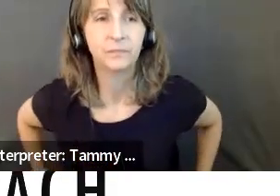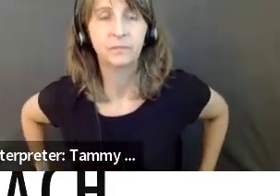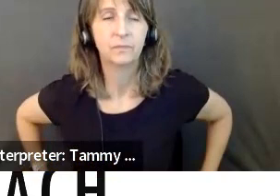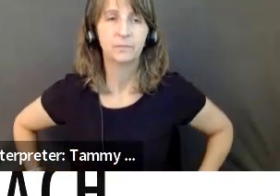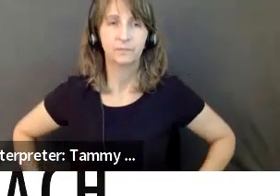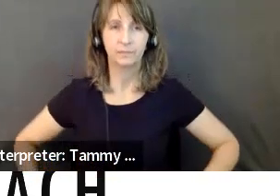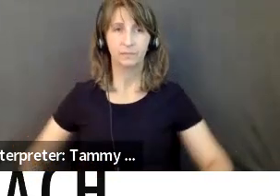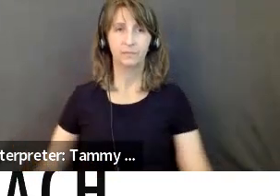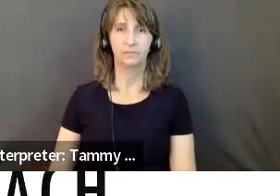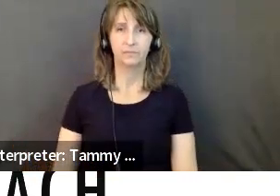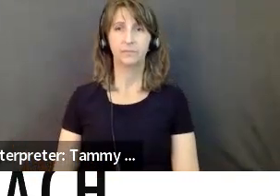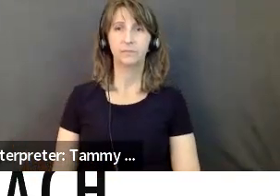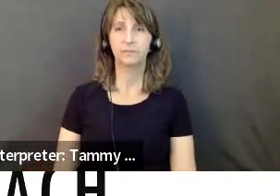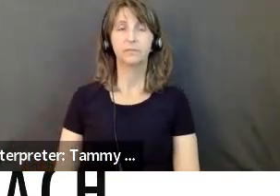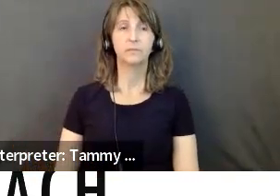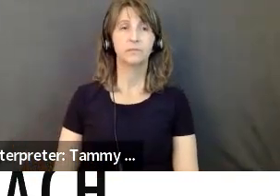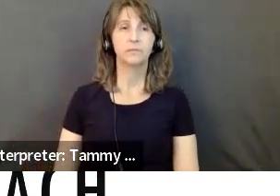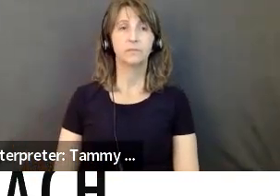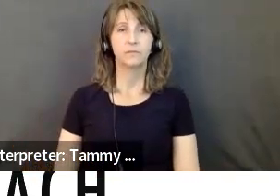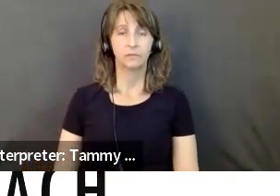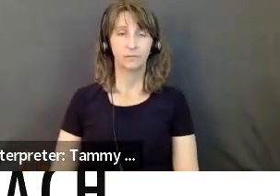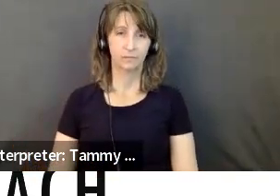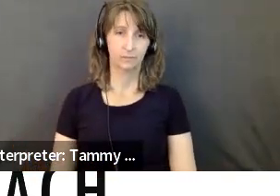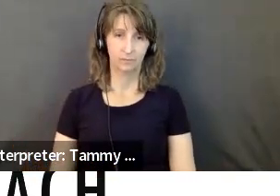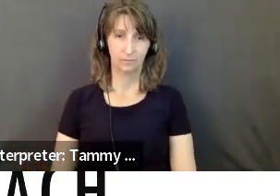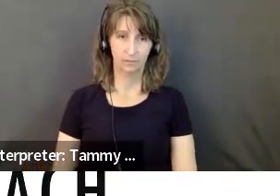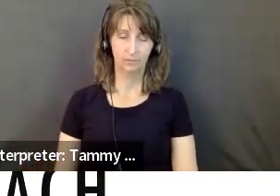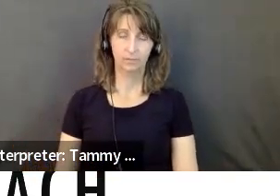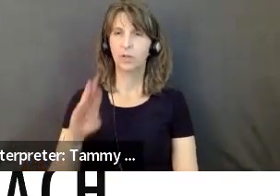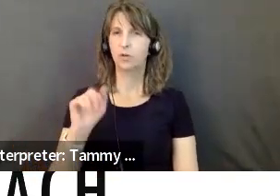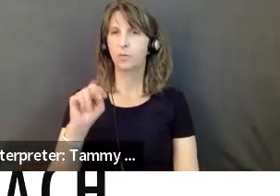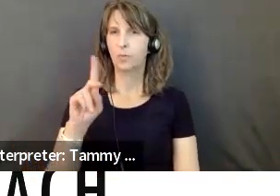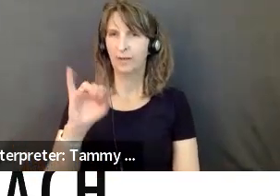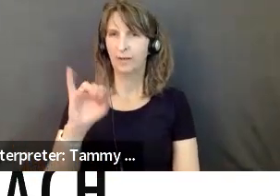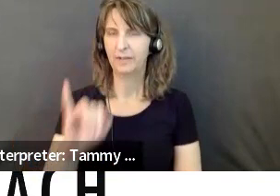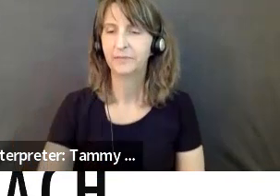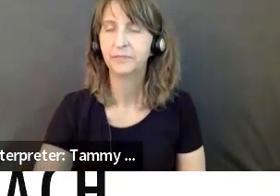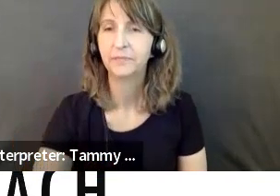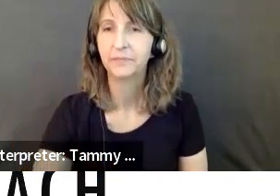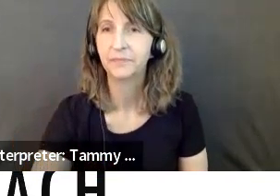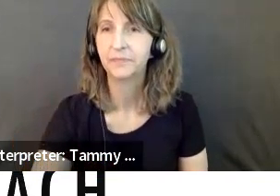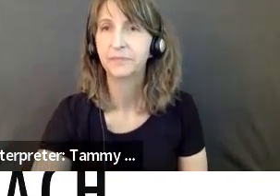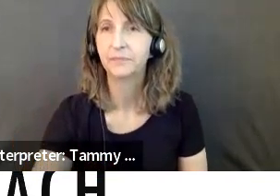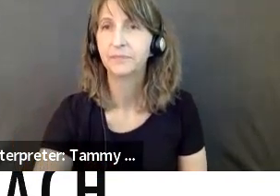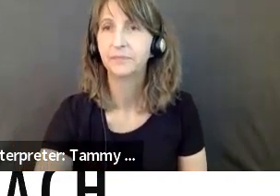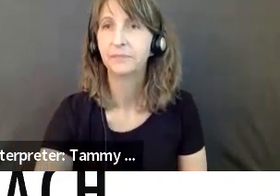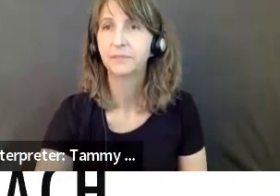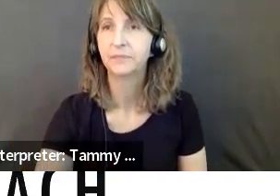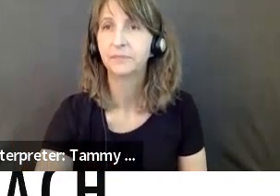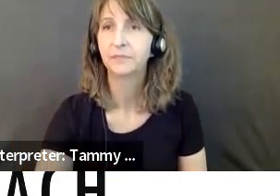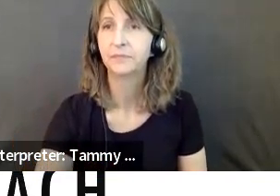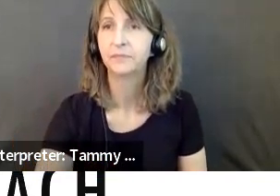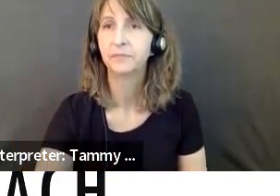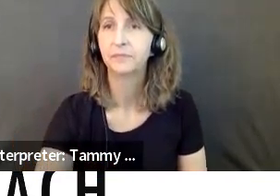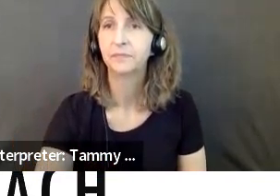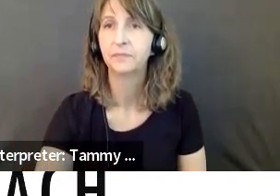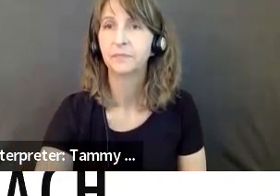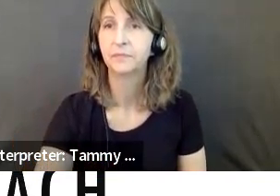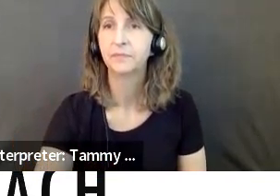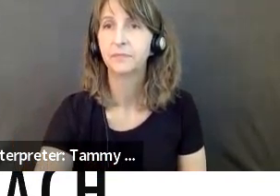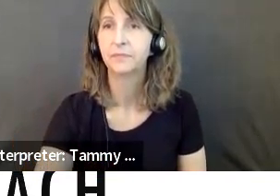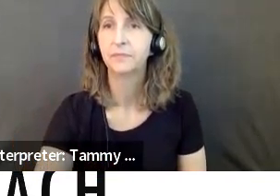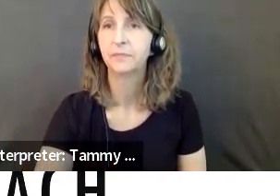So kind of continuing as an extension of some of what Ashley shared and related to the clinician guide.